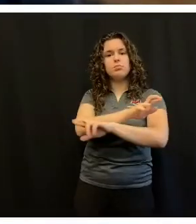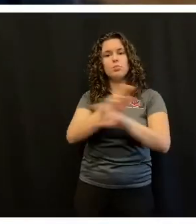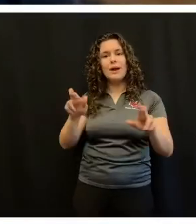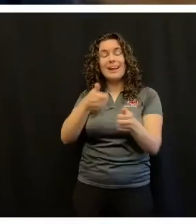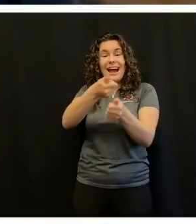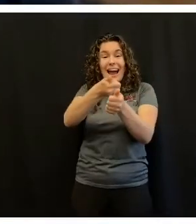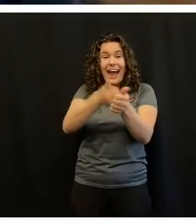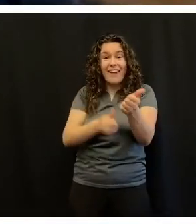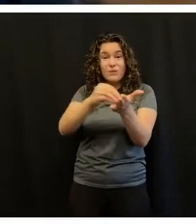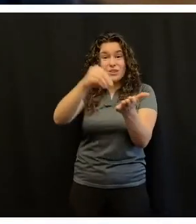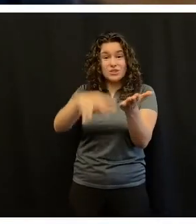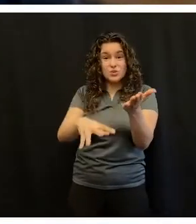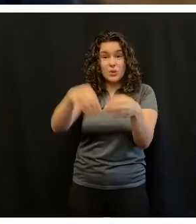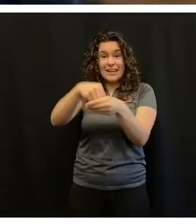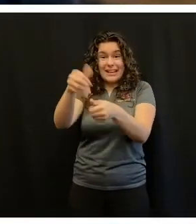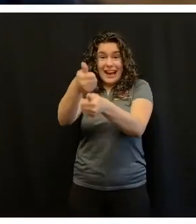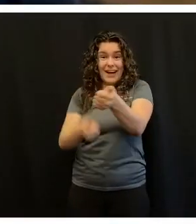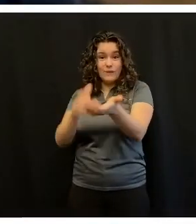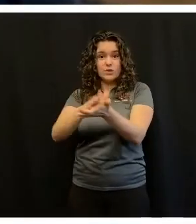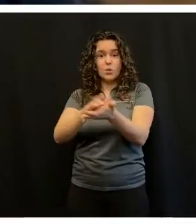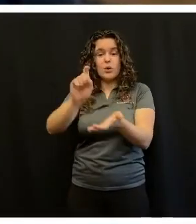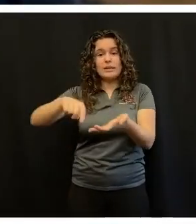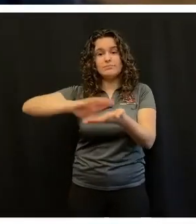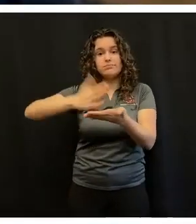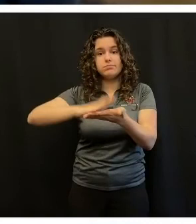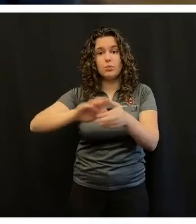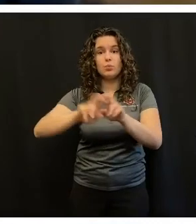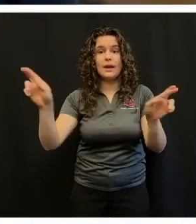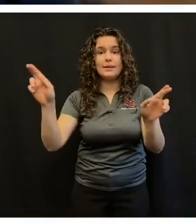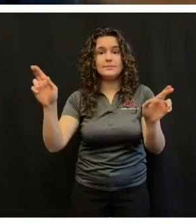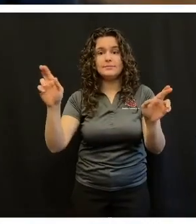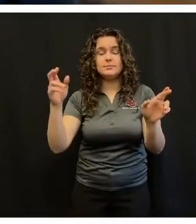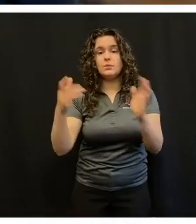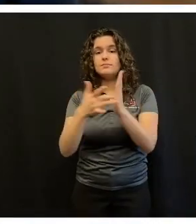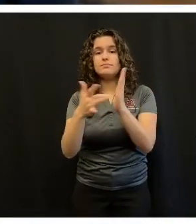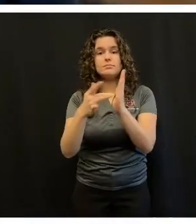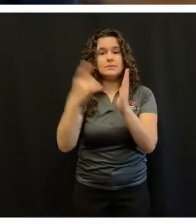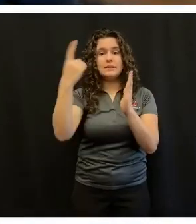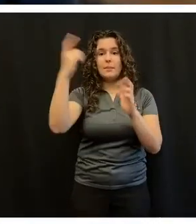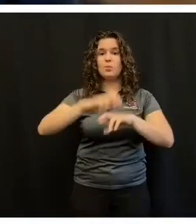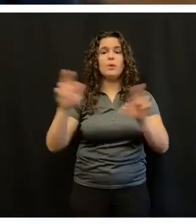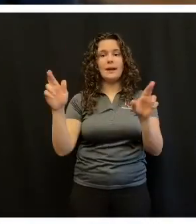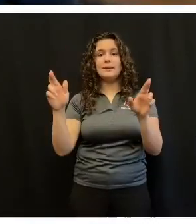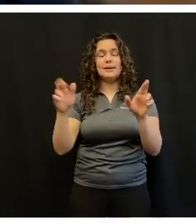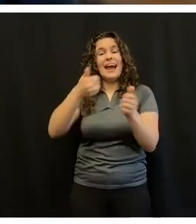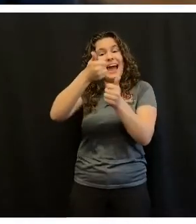is we need to have some sort of experience where every teacher and every student